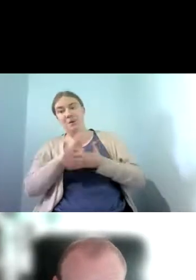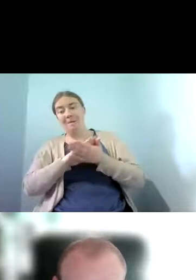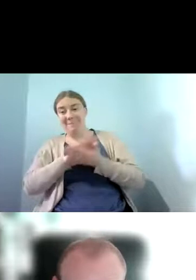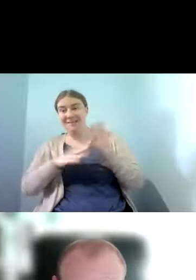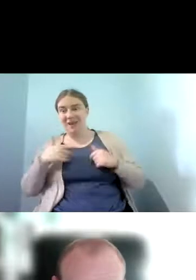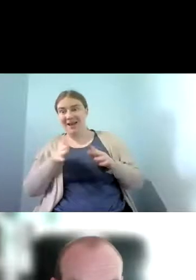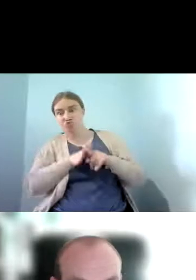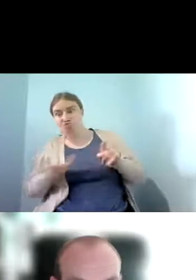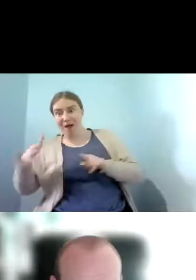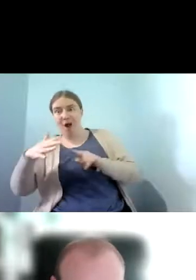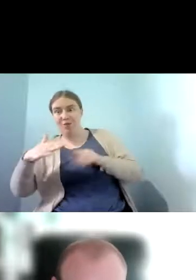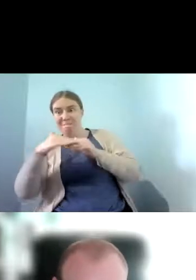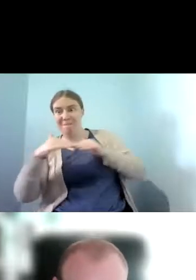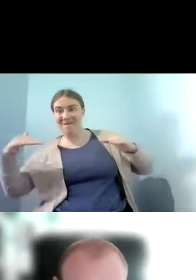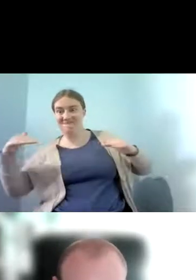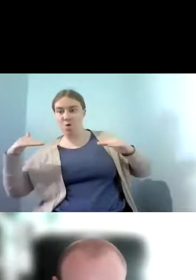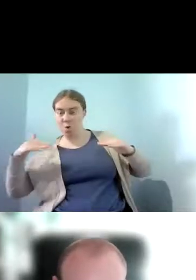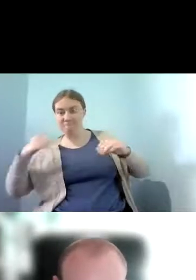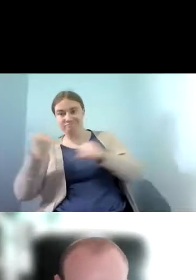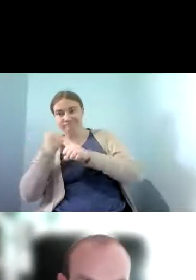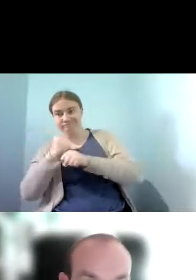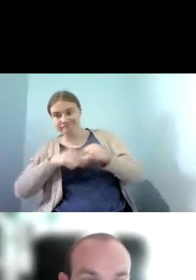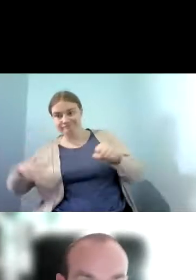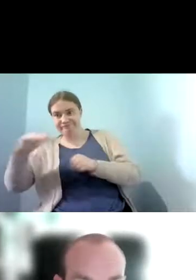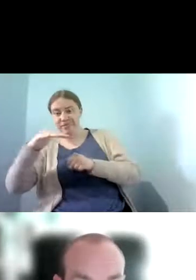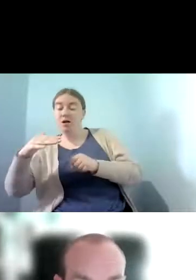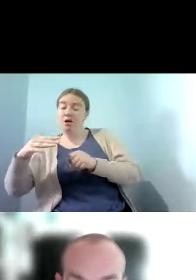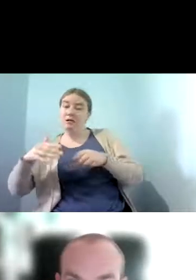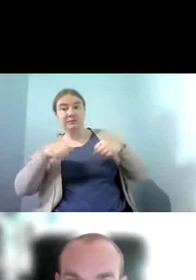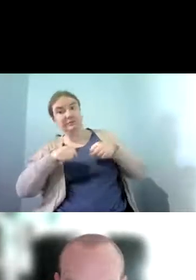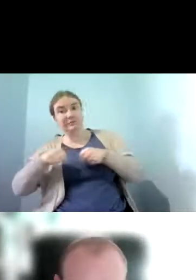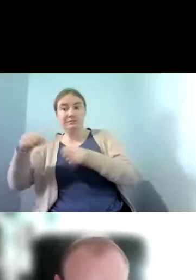um to give us access for construction plan to drill through the original weir